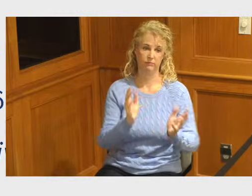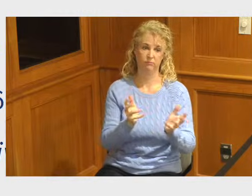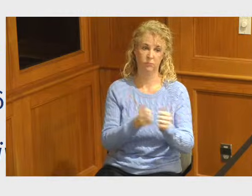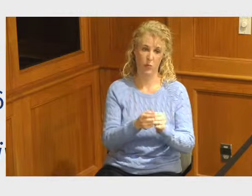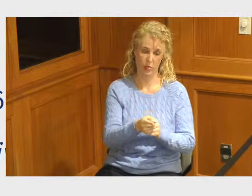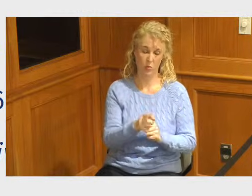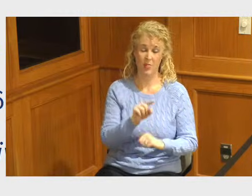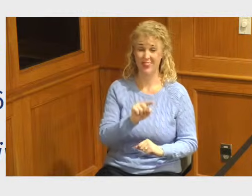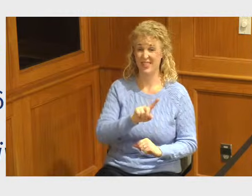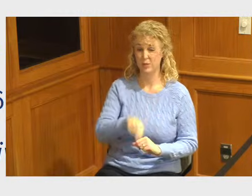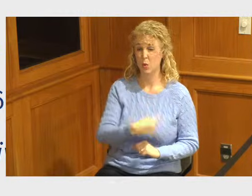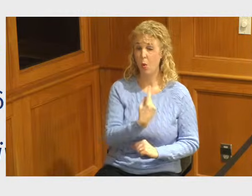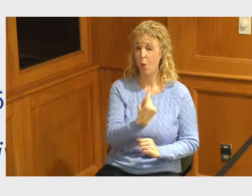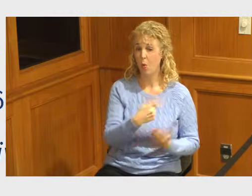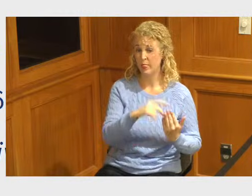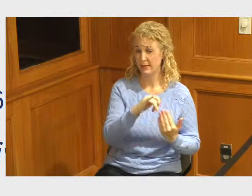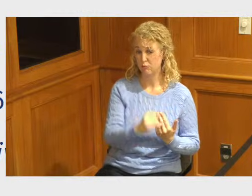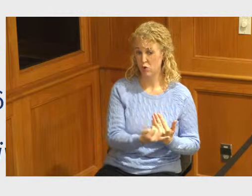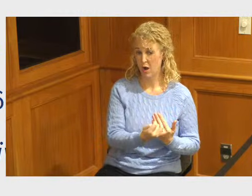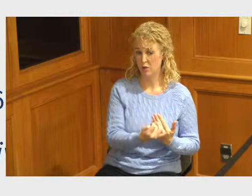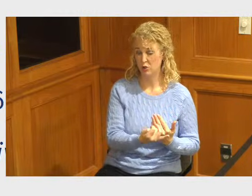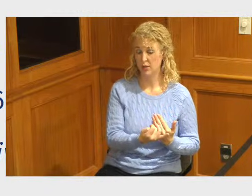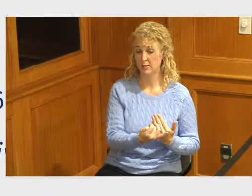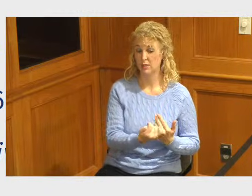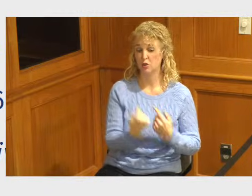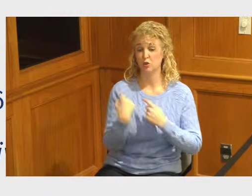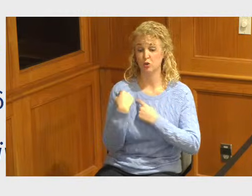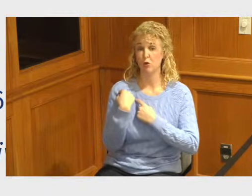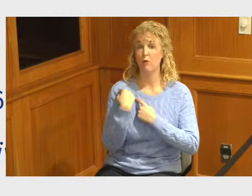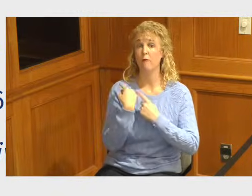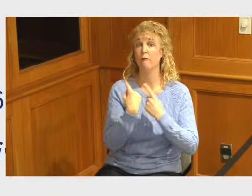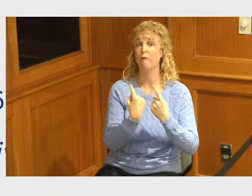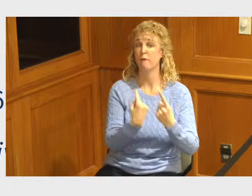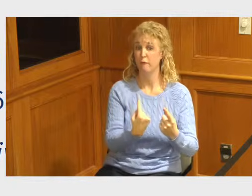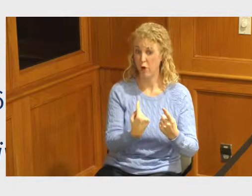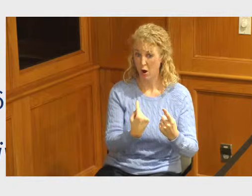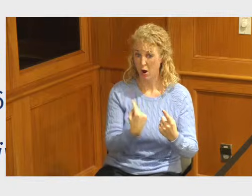the only project that's really come to the four that has gotten even halfway this far. you know,